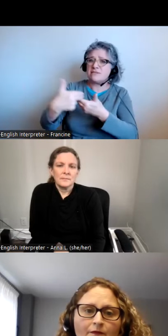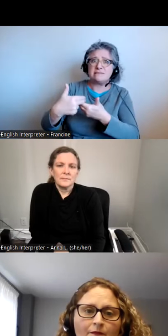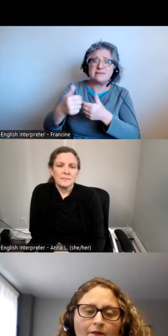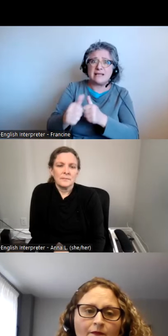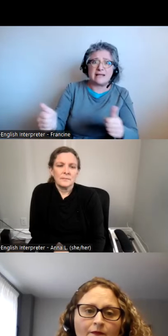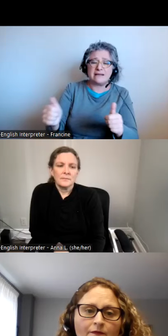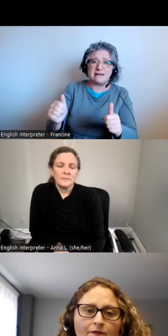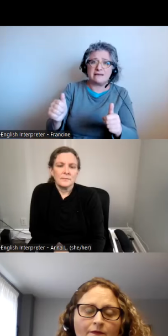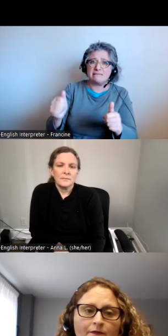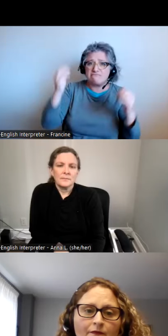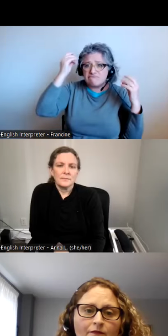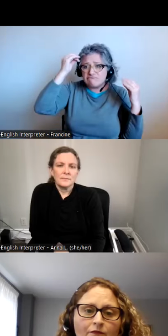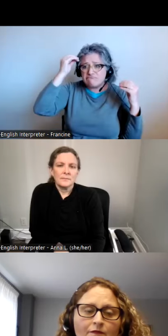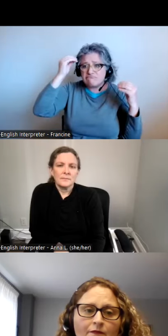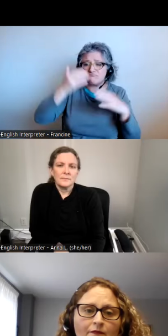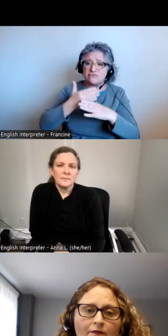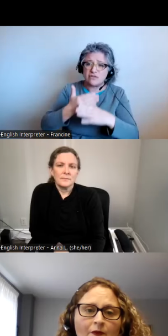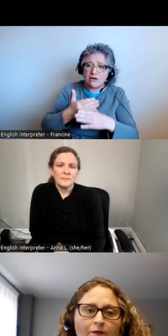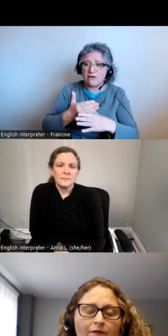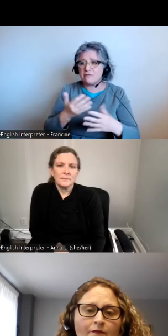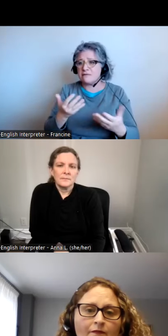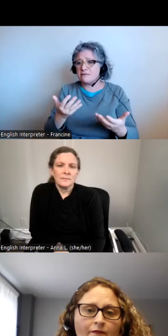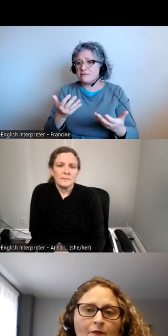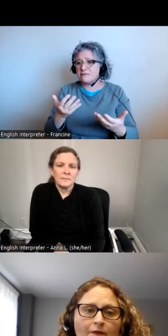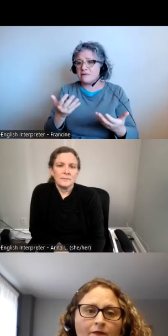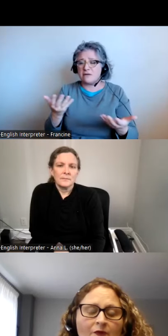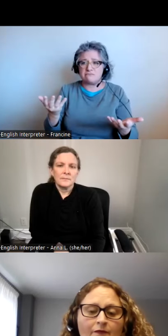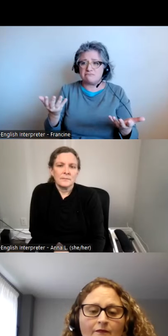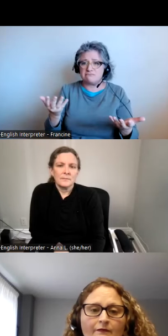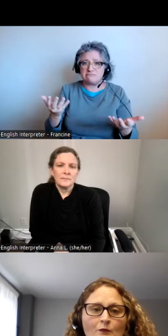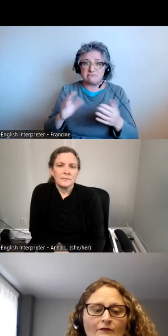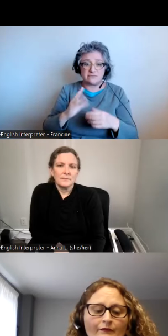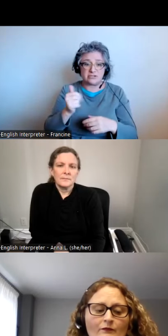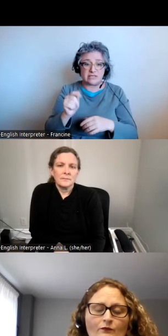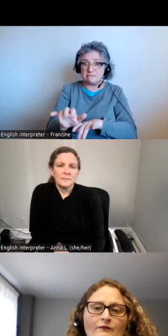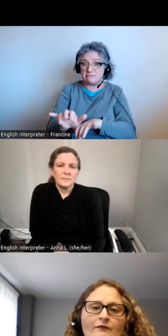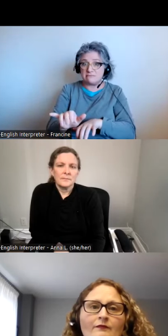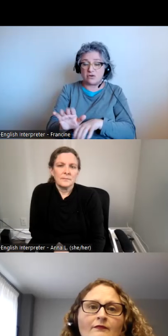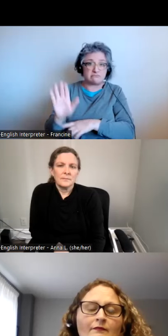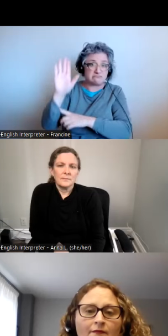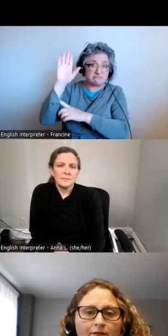» Allison Boyce: Absolutely, uh-huh. » Kim Adlard: Does anyone have any thoughts they would